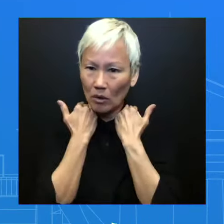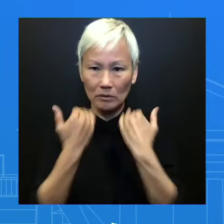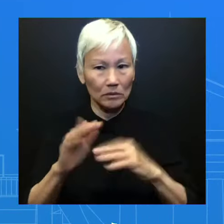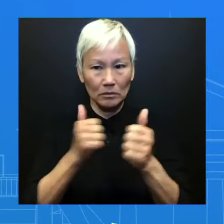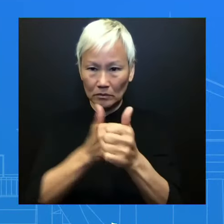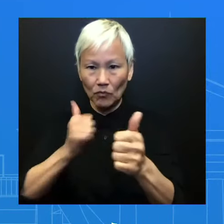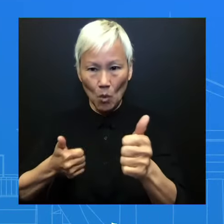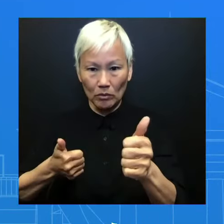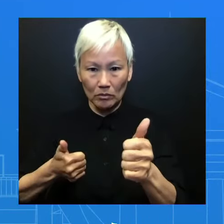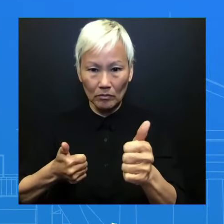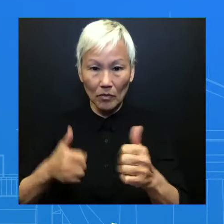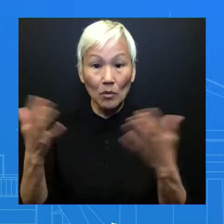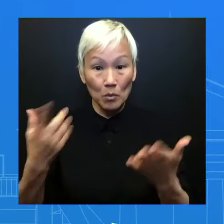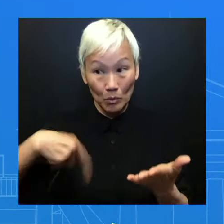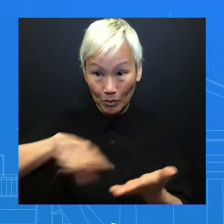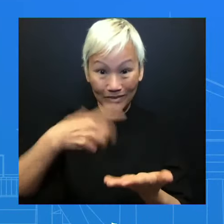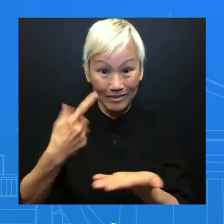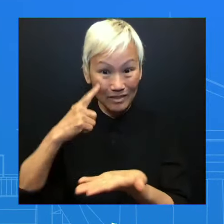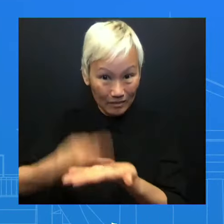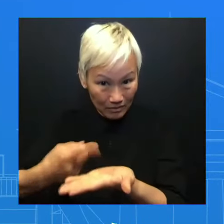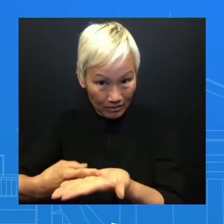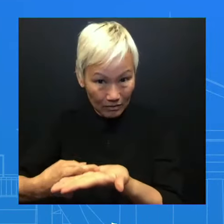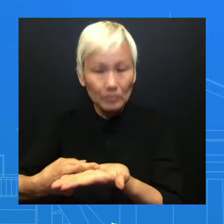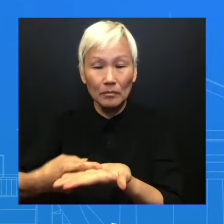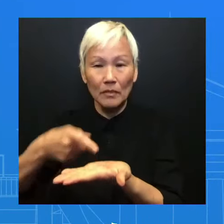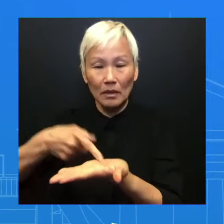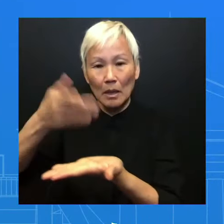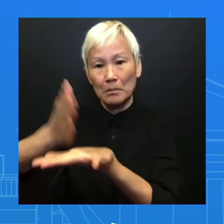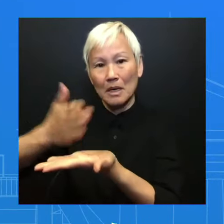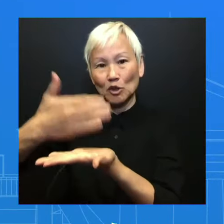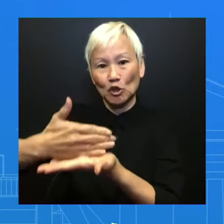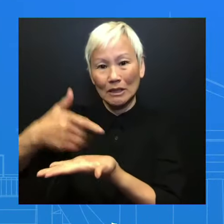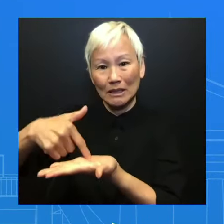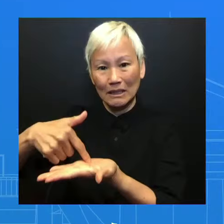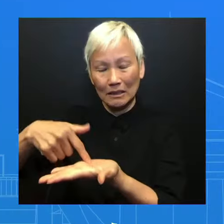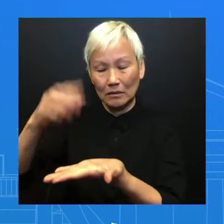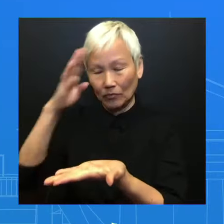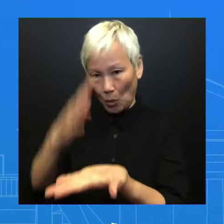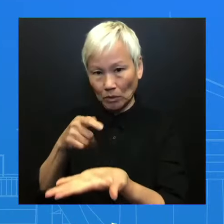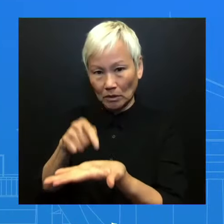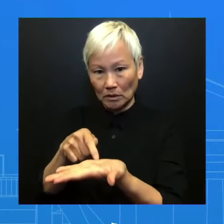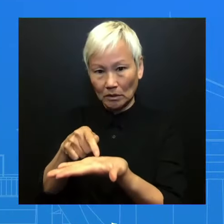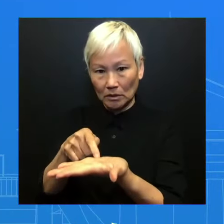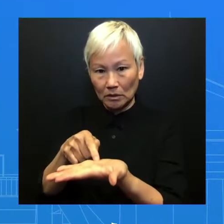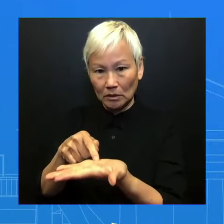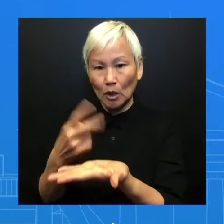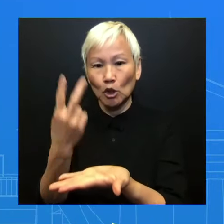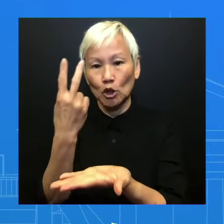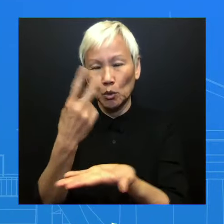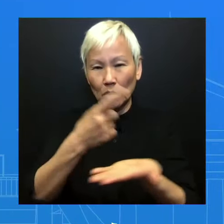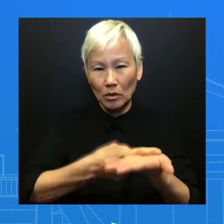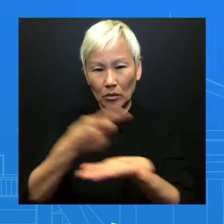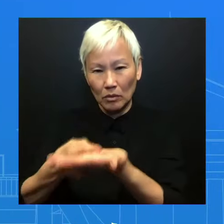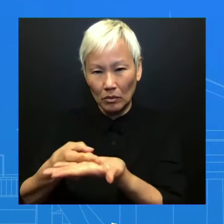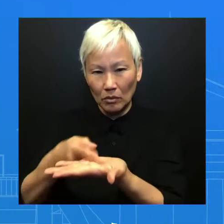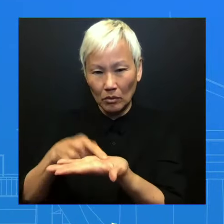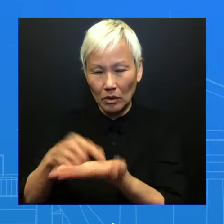And that's what these discussions are about: two very different fiscal visions for our country and our economy.